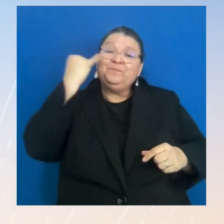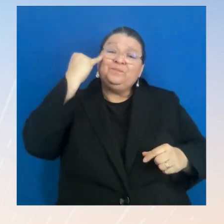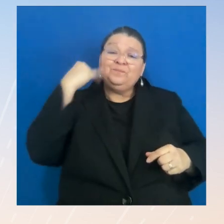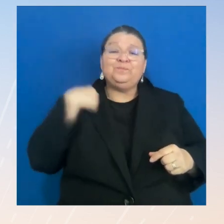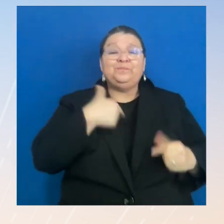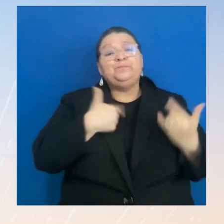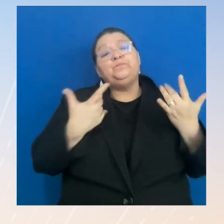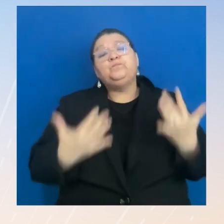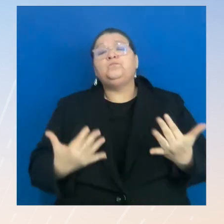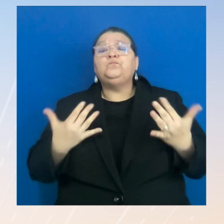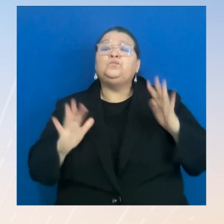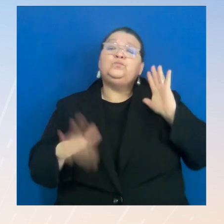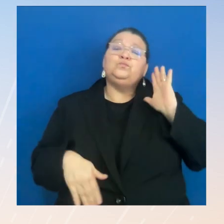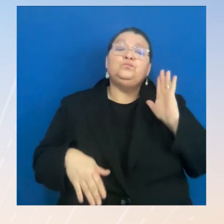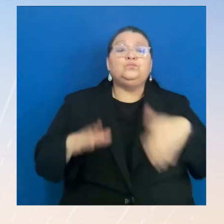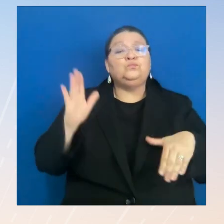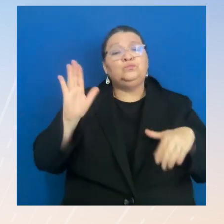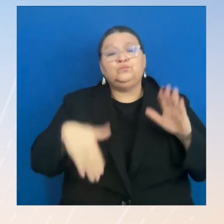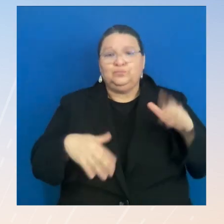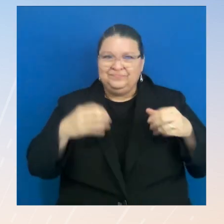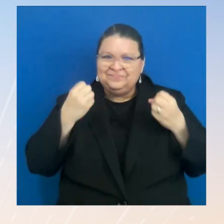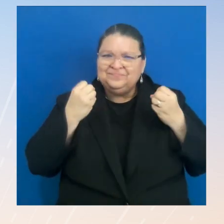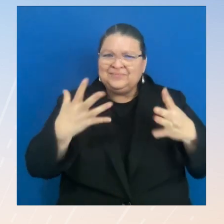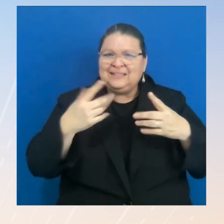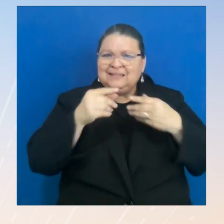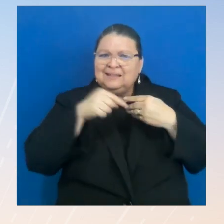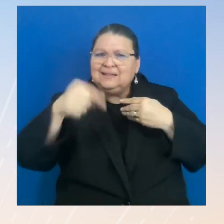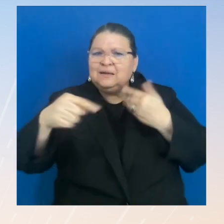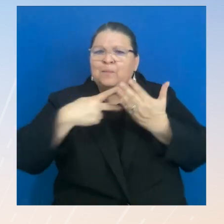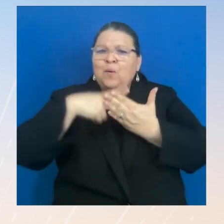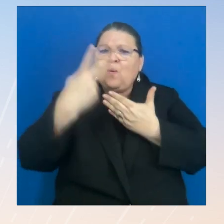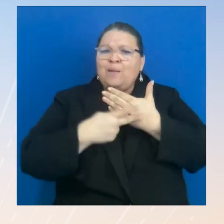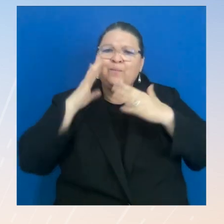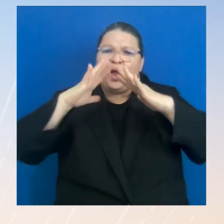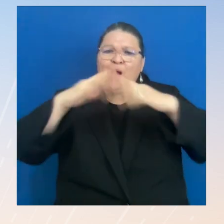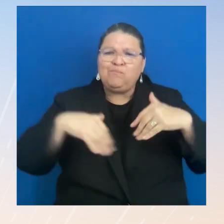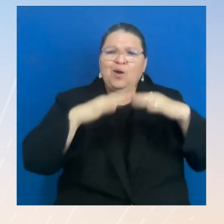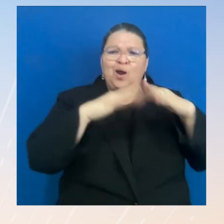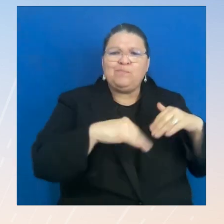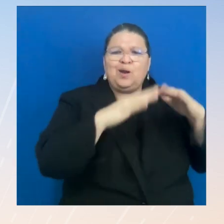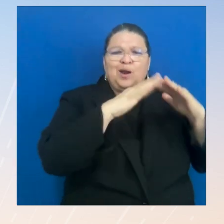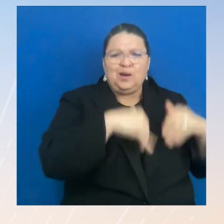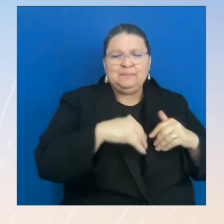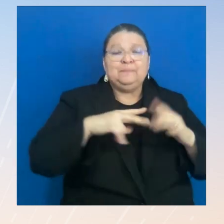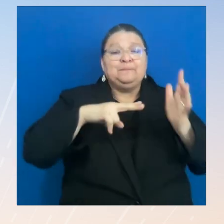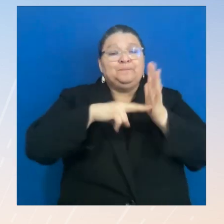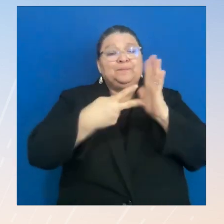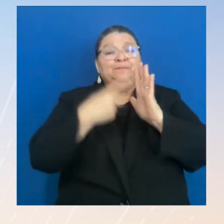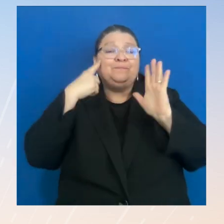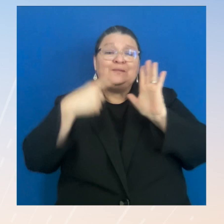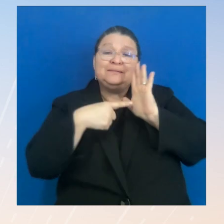And just to give you some more specifics: We are going to run out of our supply of monoclonal antibodies by June.